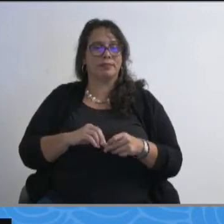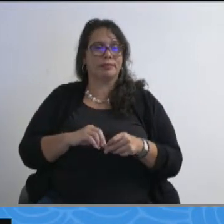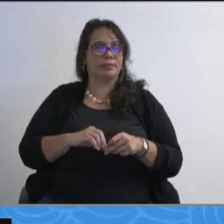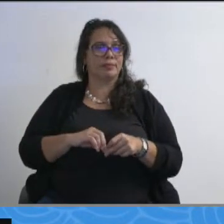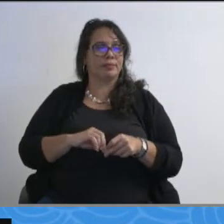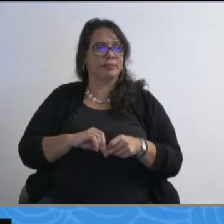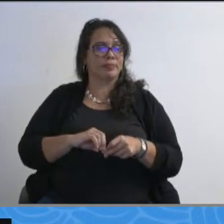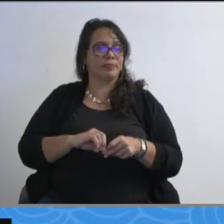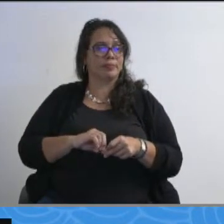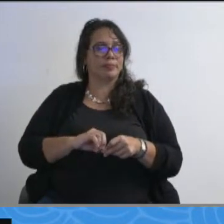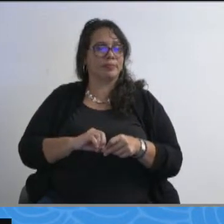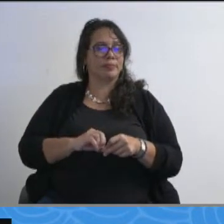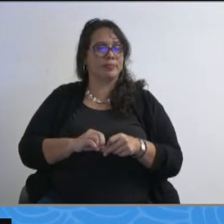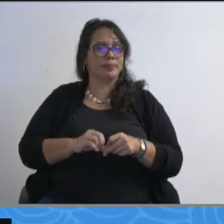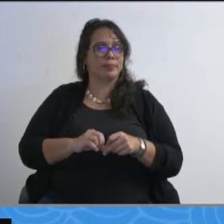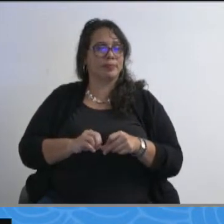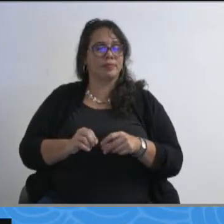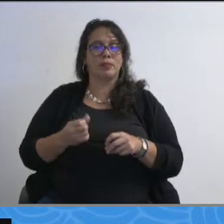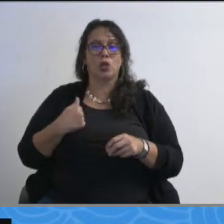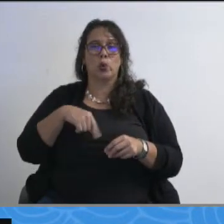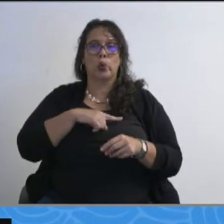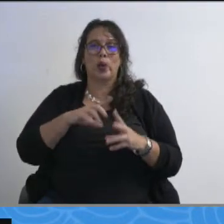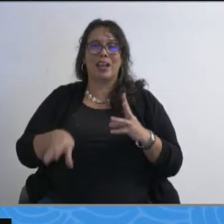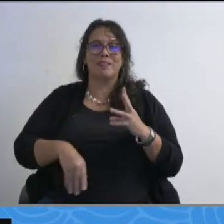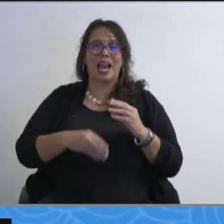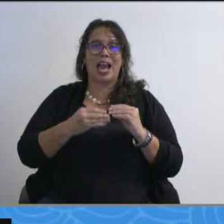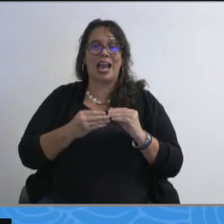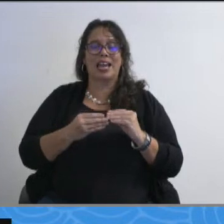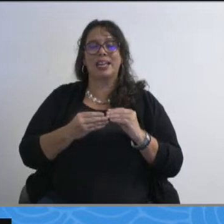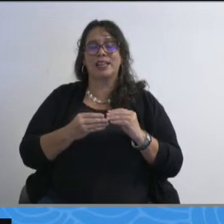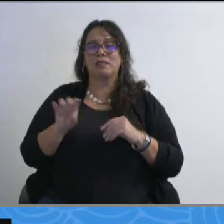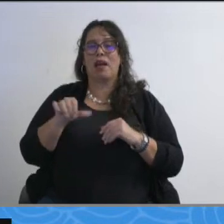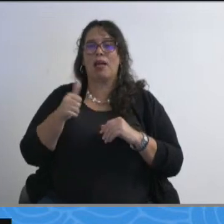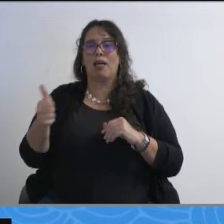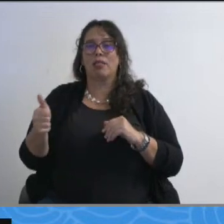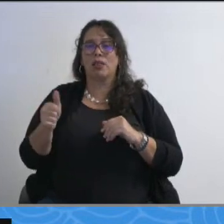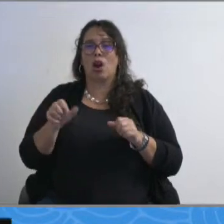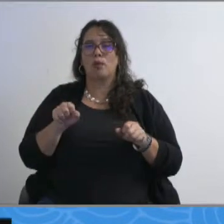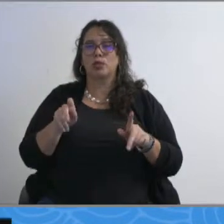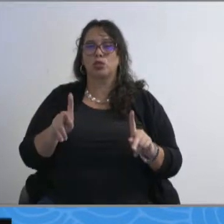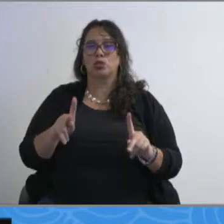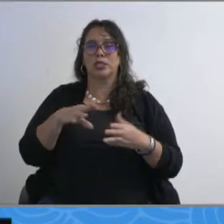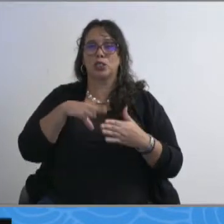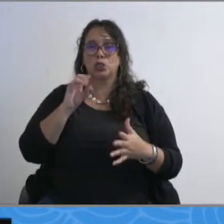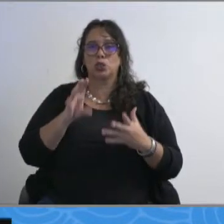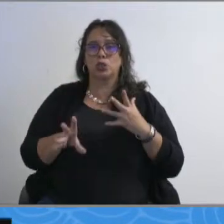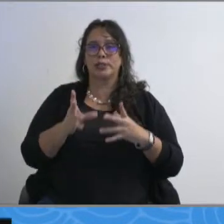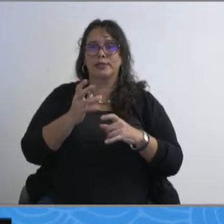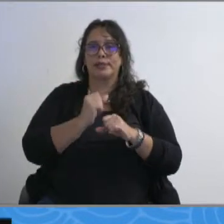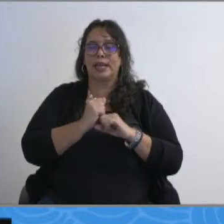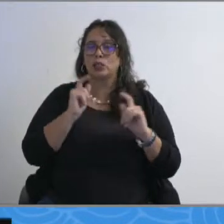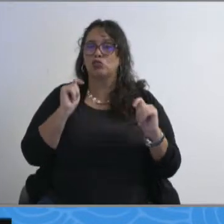that we have added some additional opportunities for students to receive tutoring